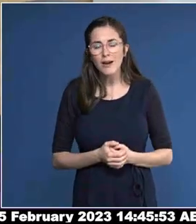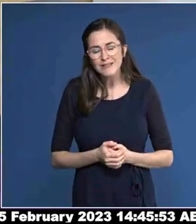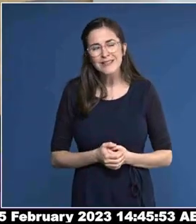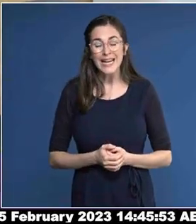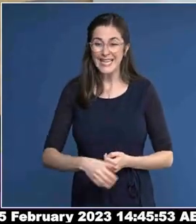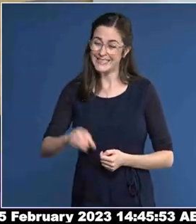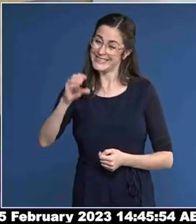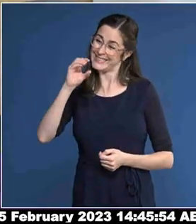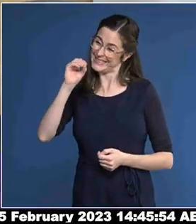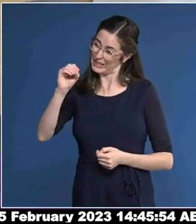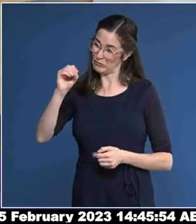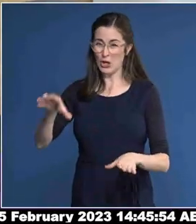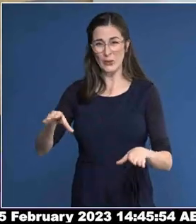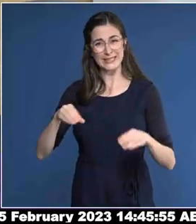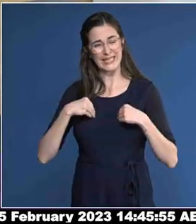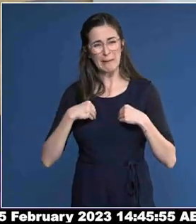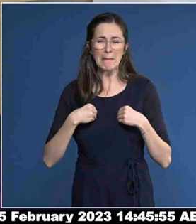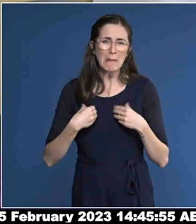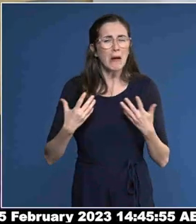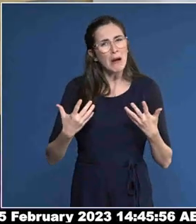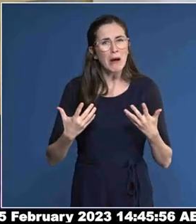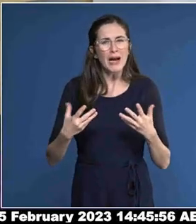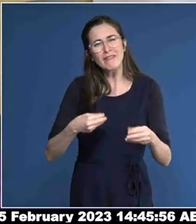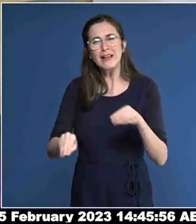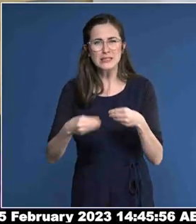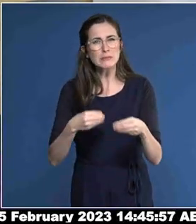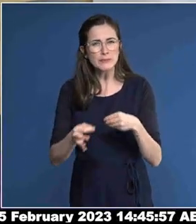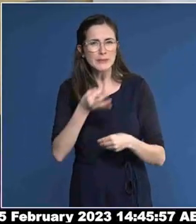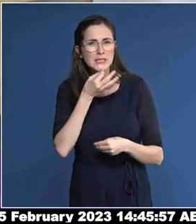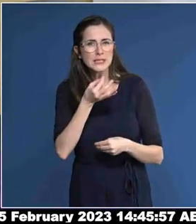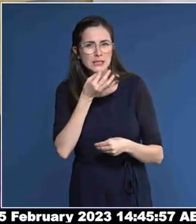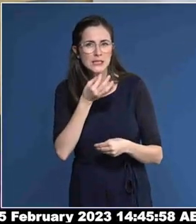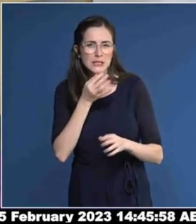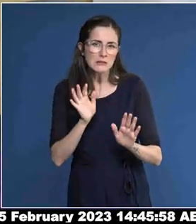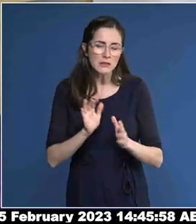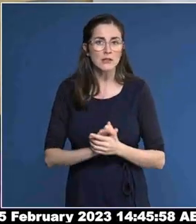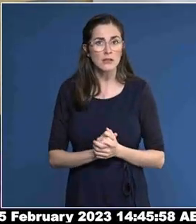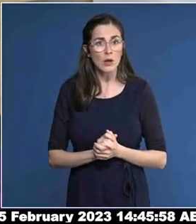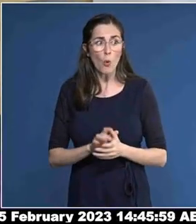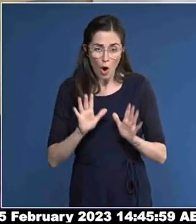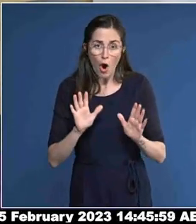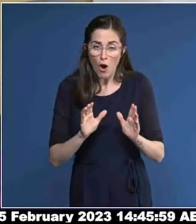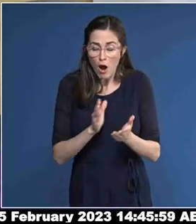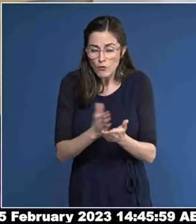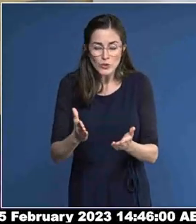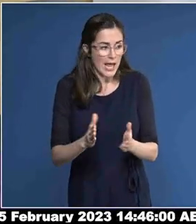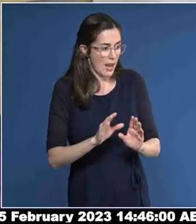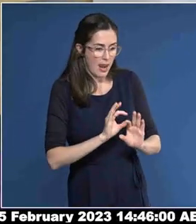It's a zero tolerance to violence, abuse, neglect and exploitation. And everybody has the right to dignity of risk, and it's about working together with